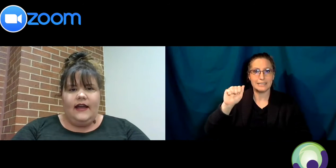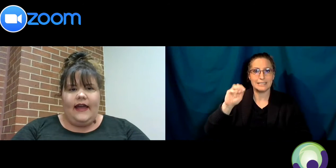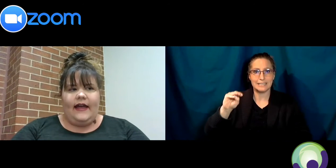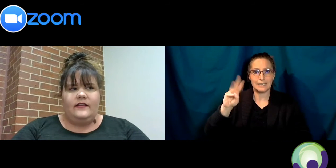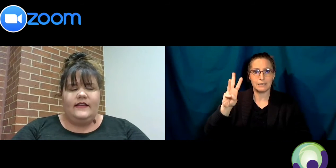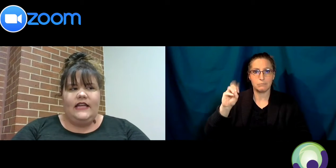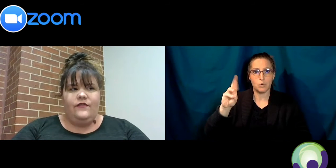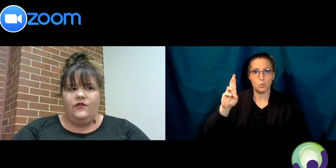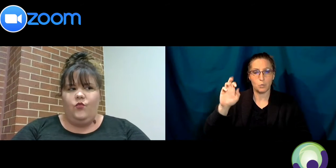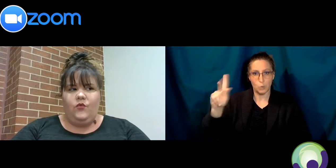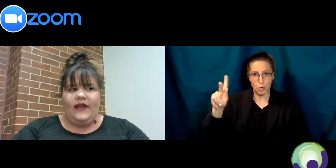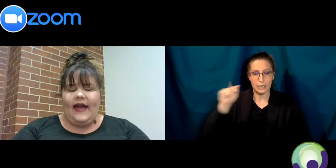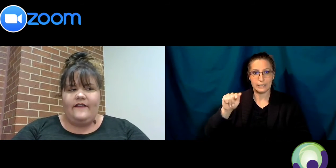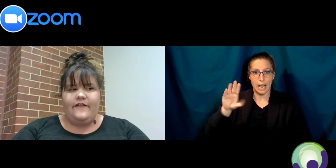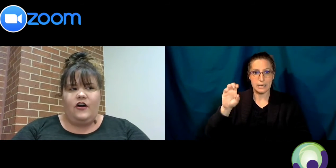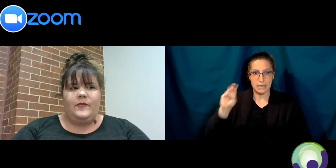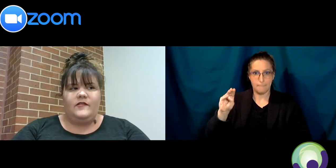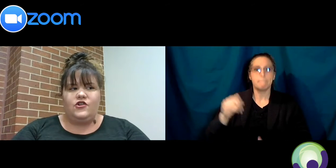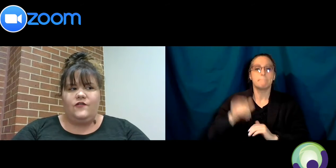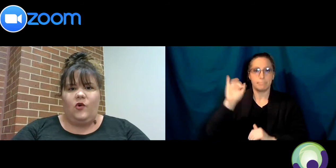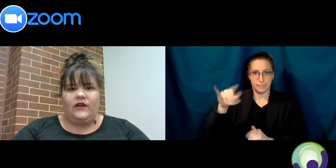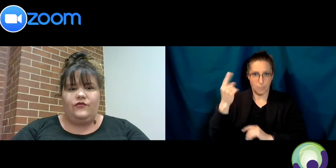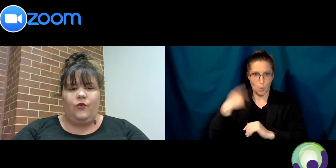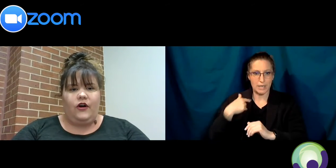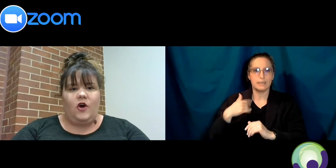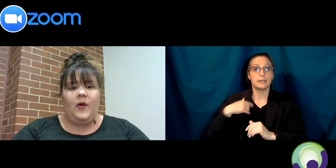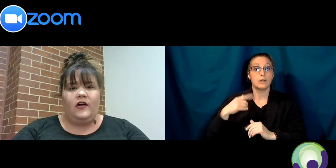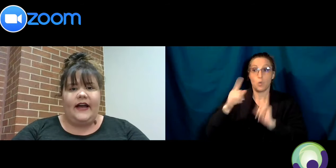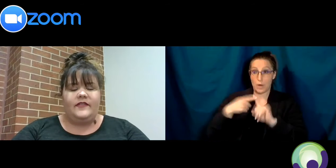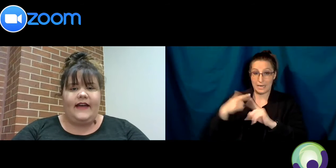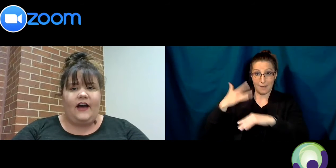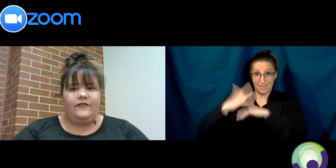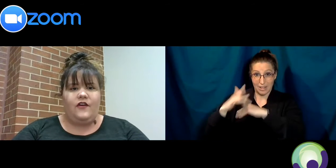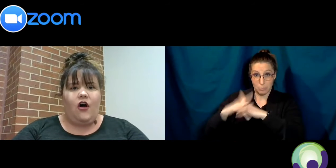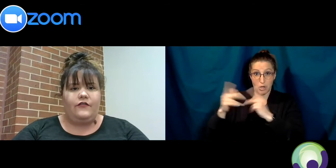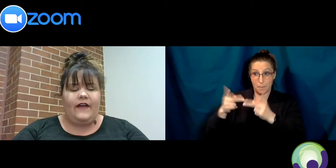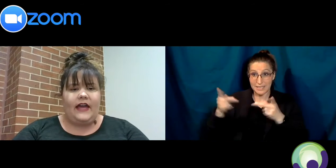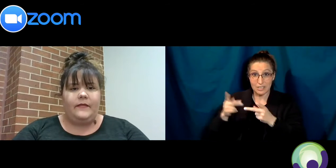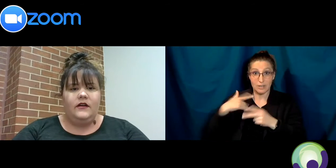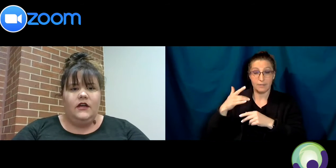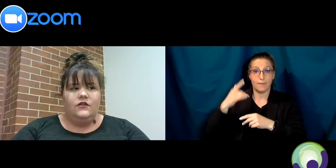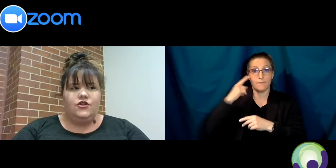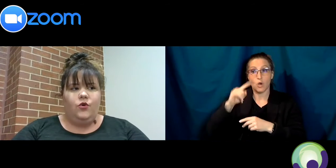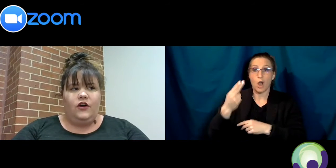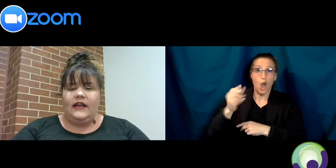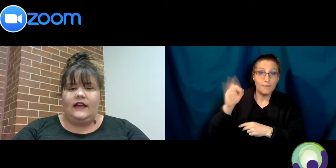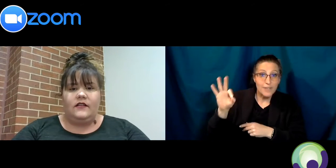and even when we have our positions open for our part-time staff in the hall of fame to work in